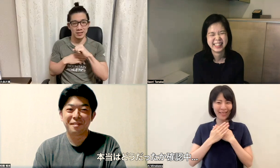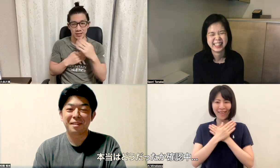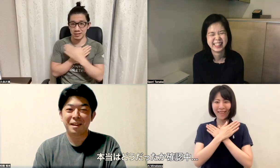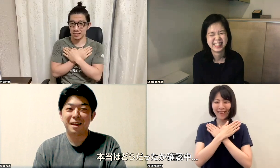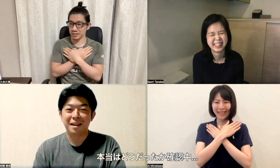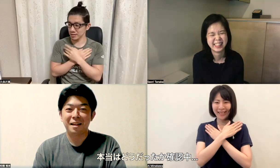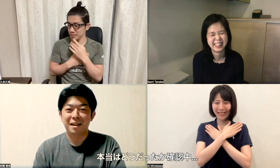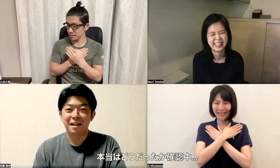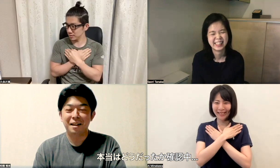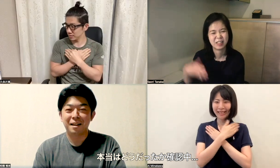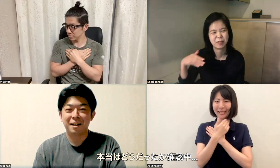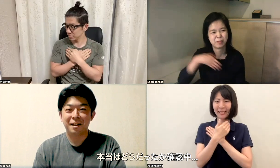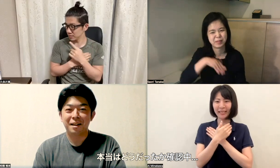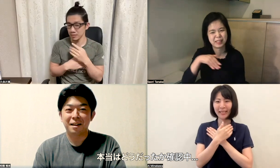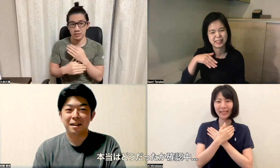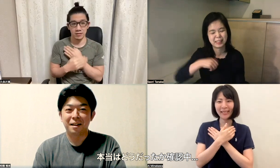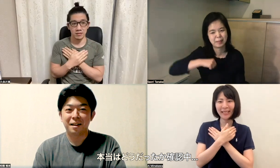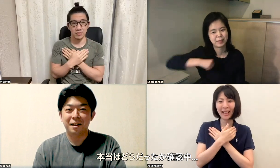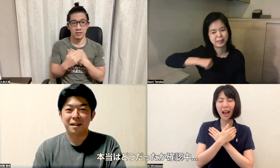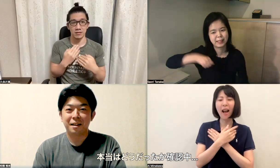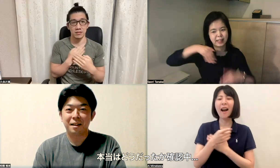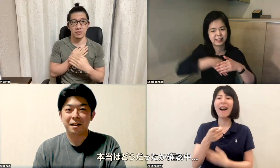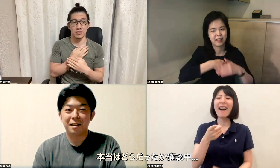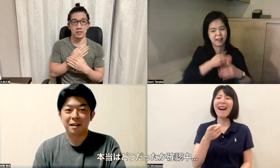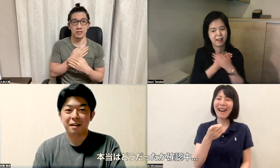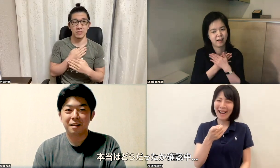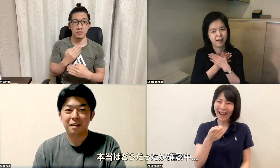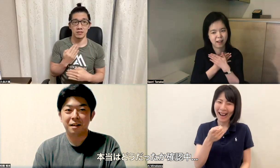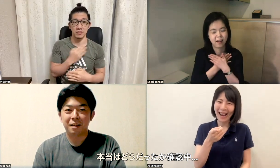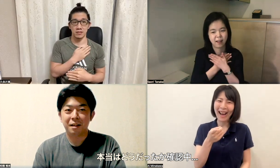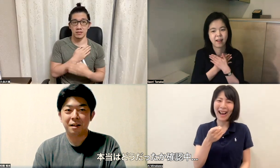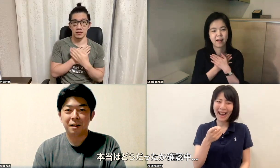Checking to see how it really like,